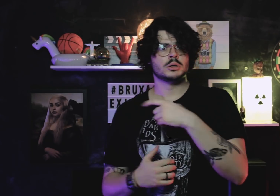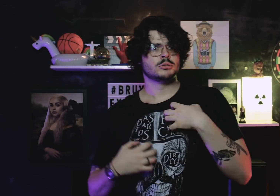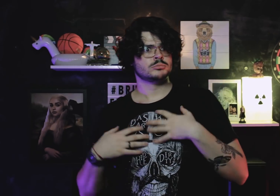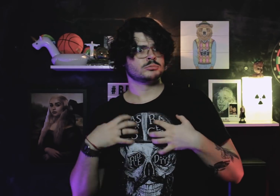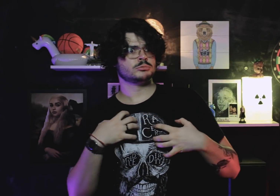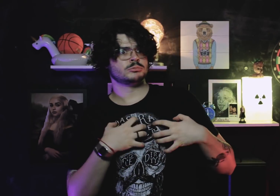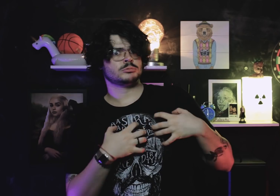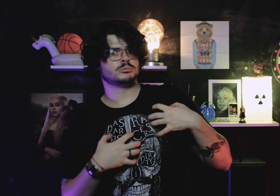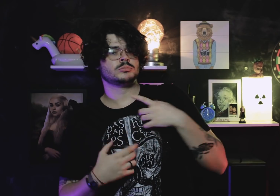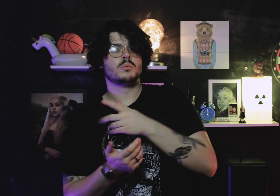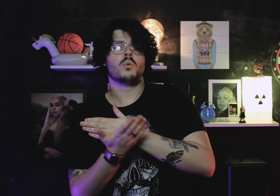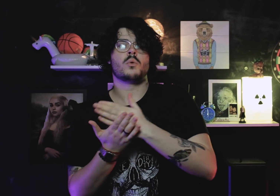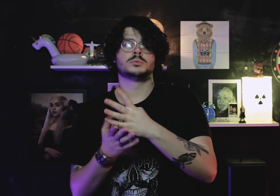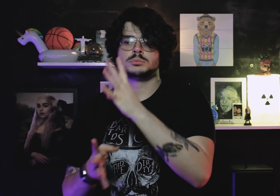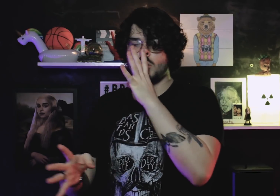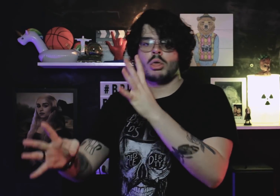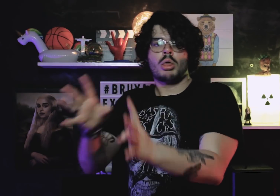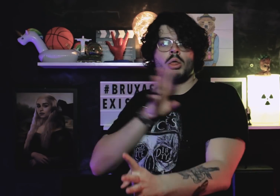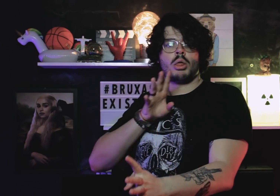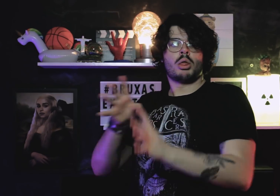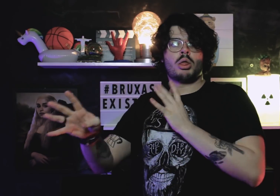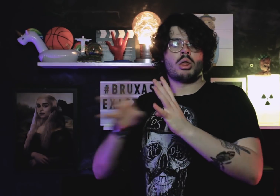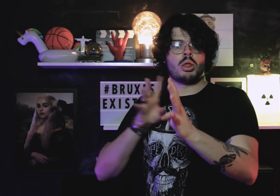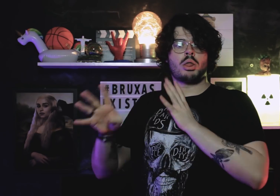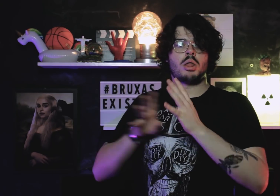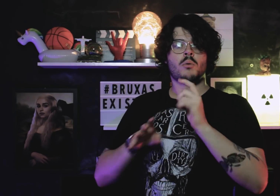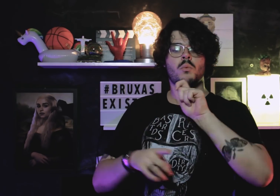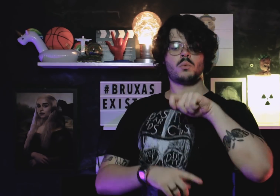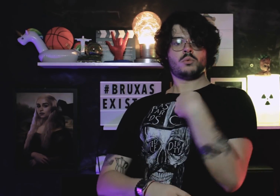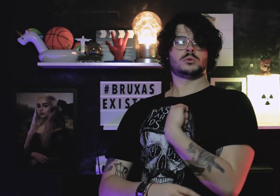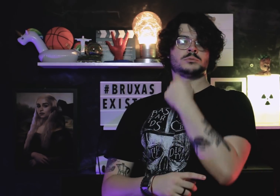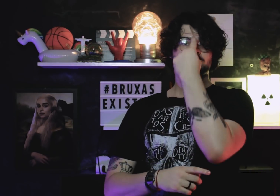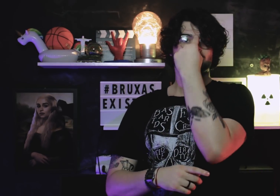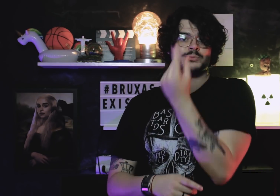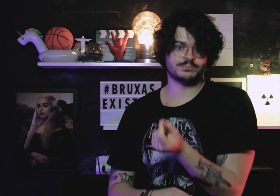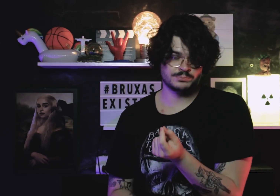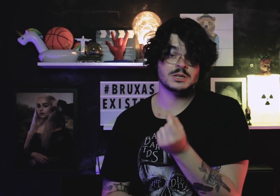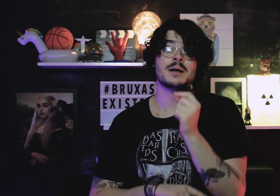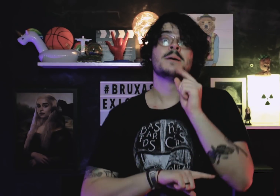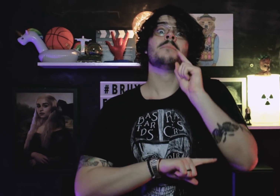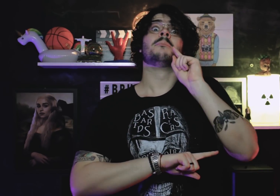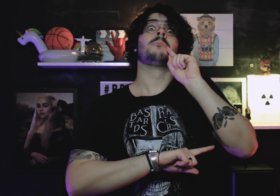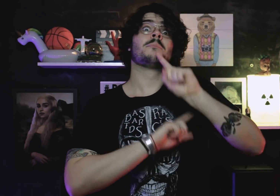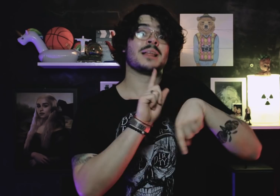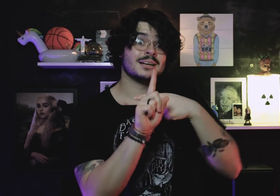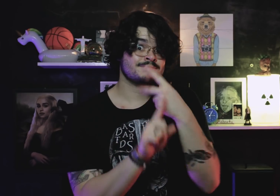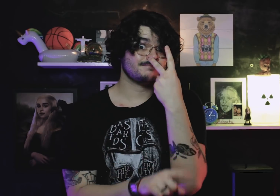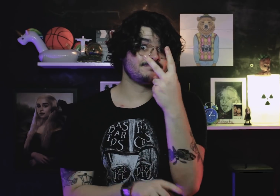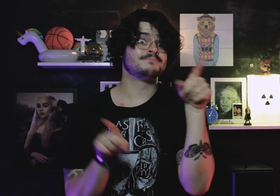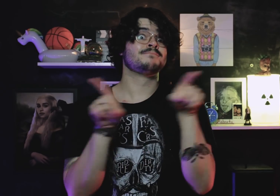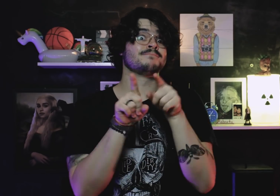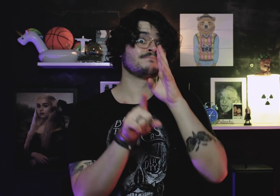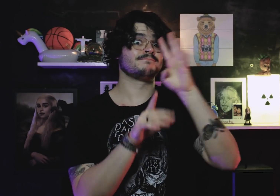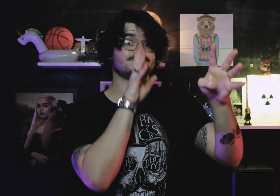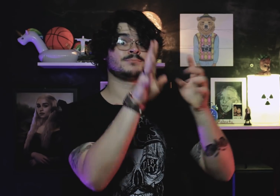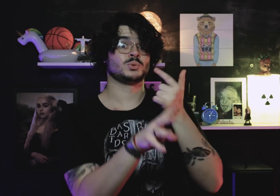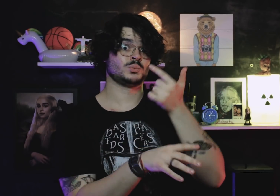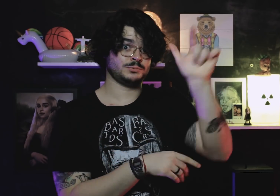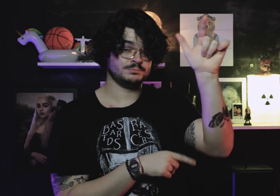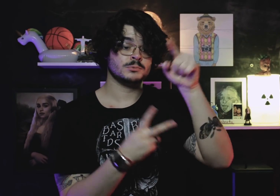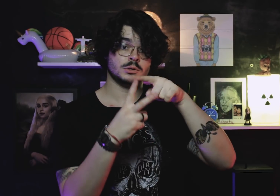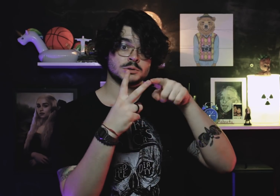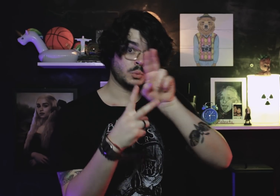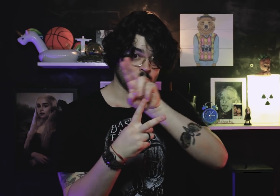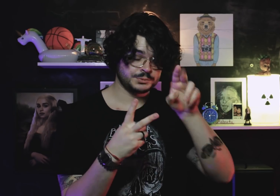so she was accused of witchcraft by the girls, along with two other women: